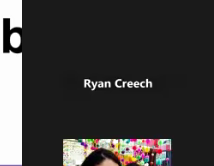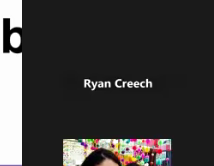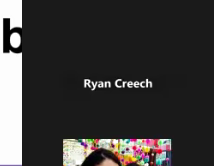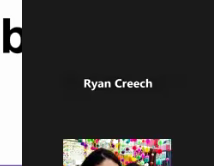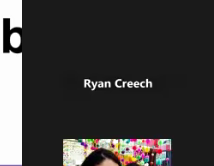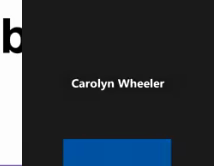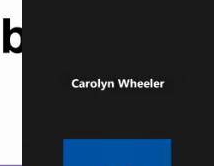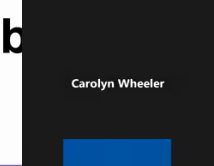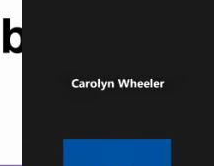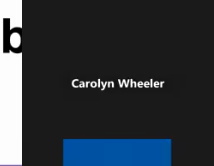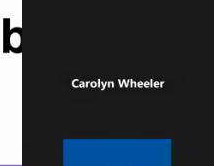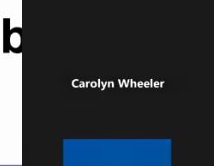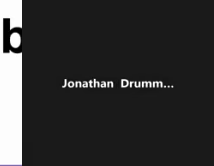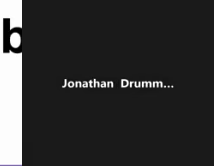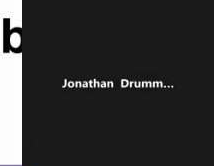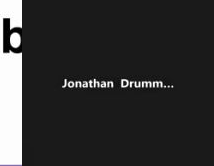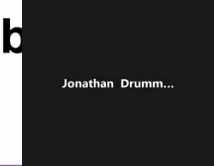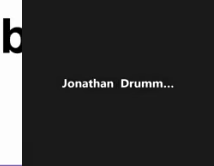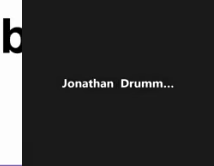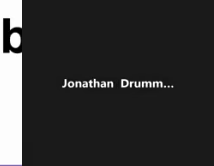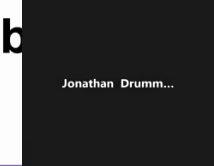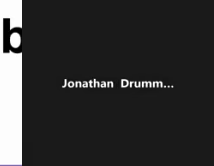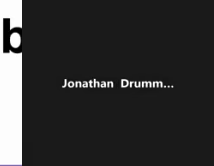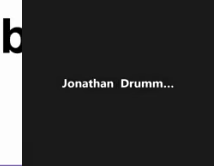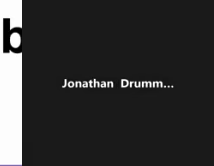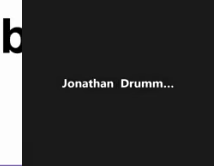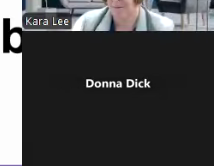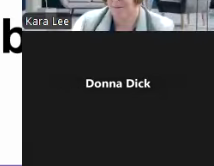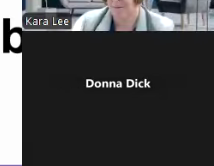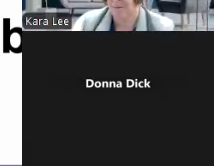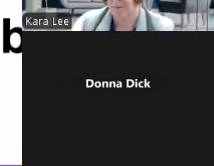F words to guide physical activity recommendations for children and adolescence with disabilities. And those